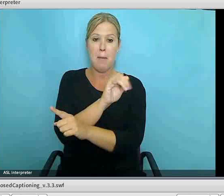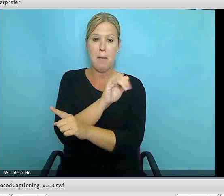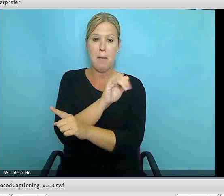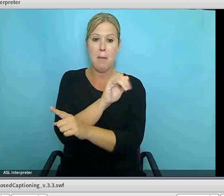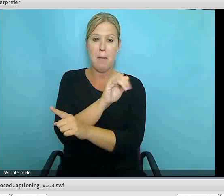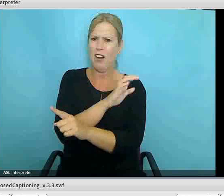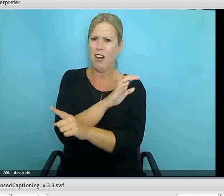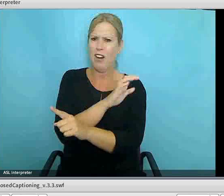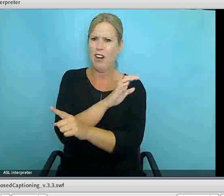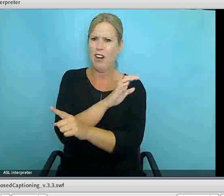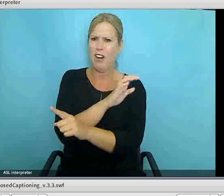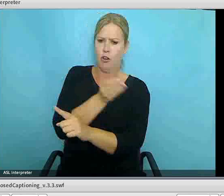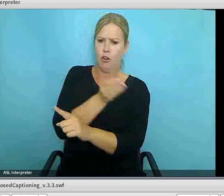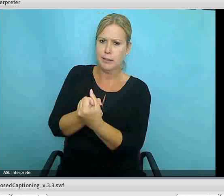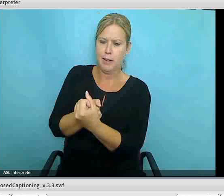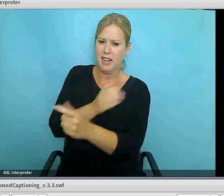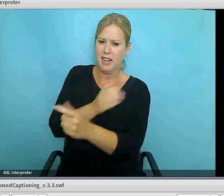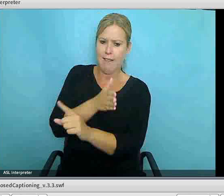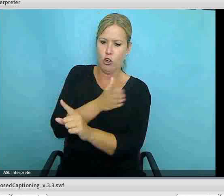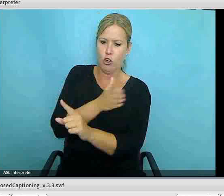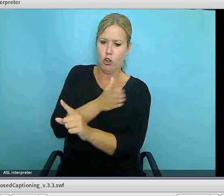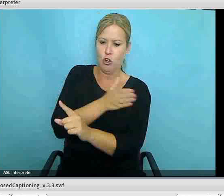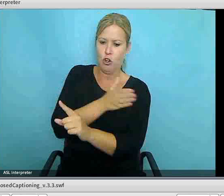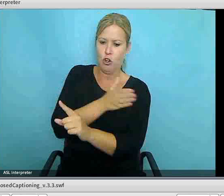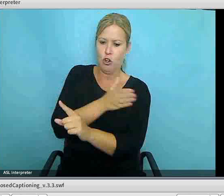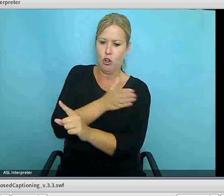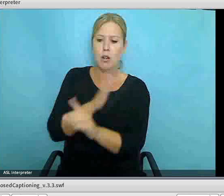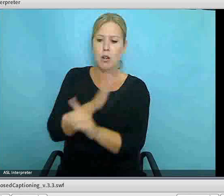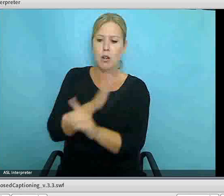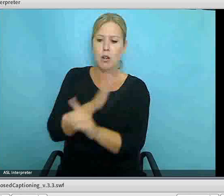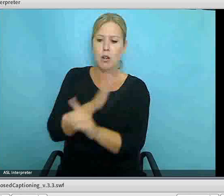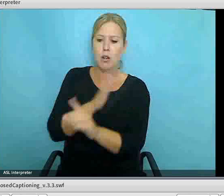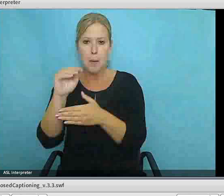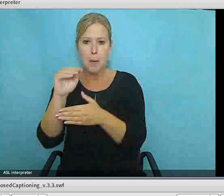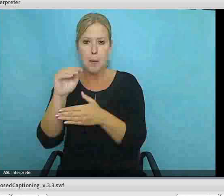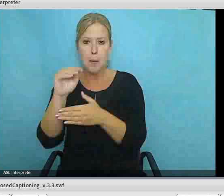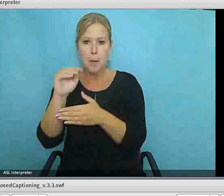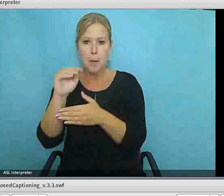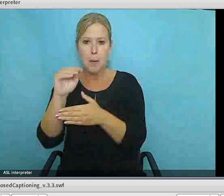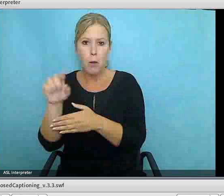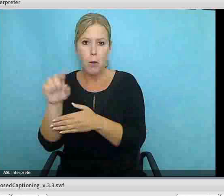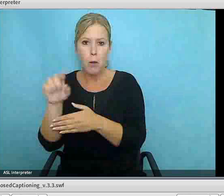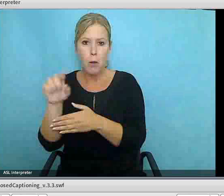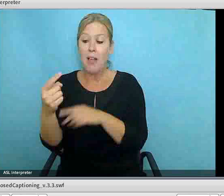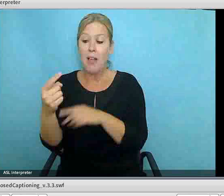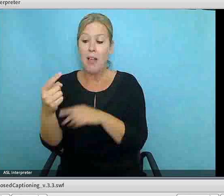to the Board of Hearings. So I know this might sound somewhat complicated.